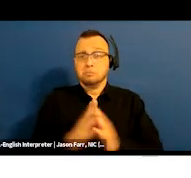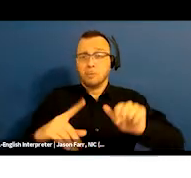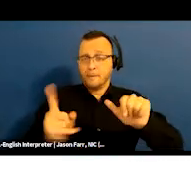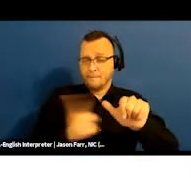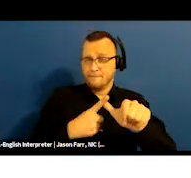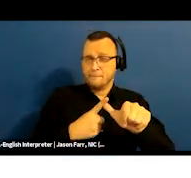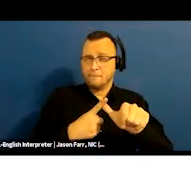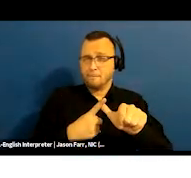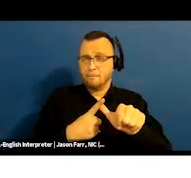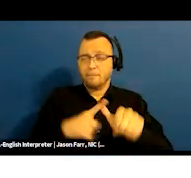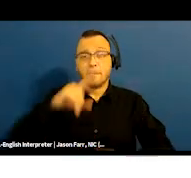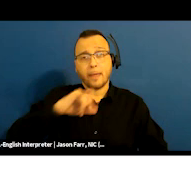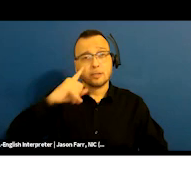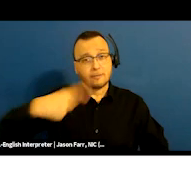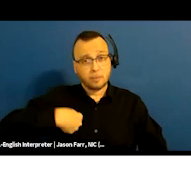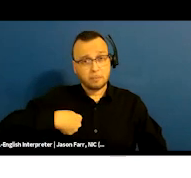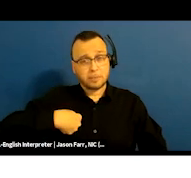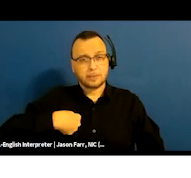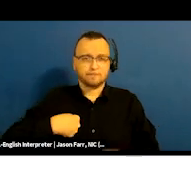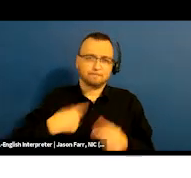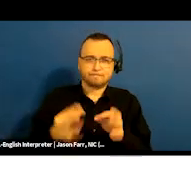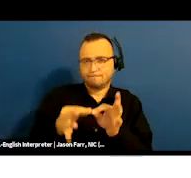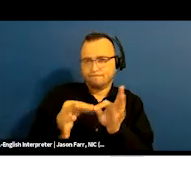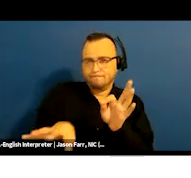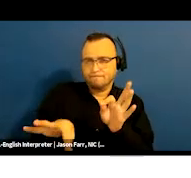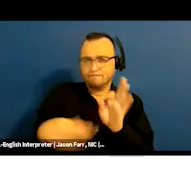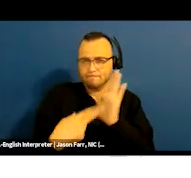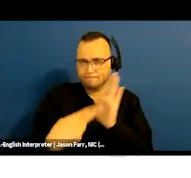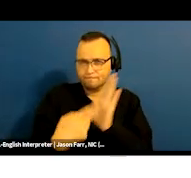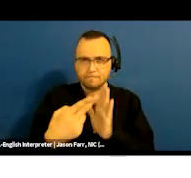But every once in a while, they don't. And I'll give you a couple of examples.